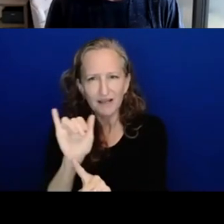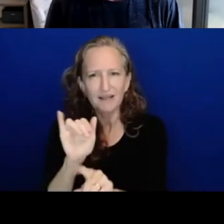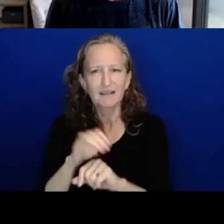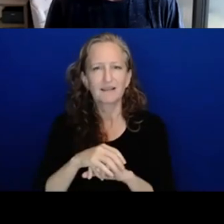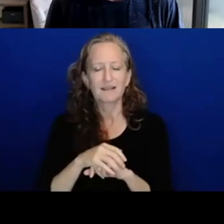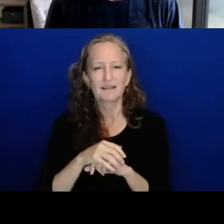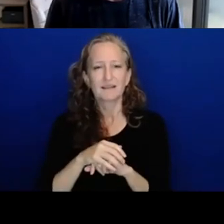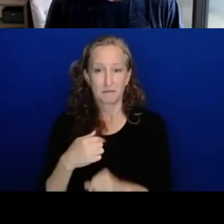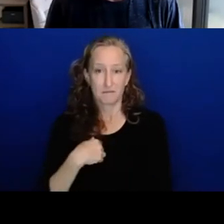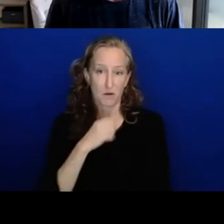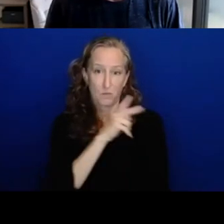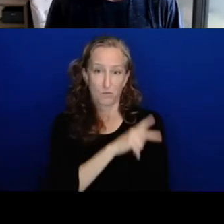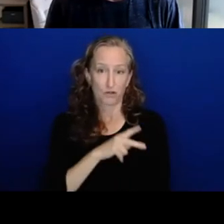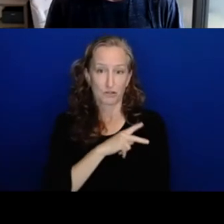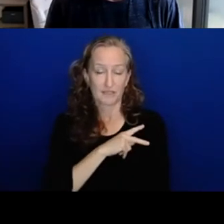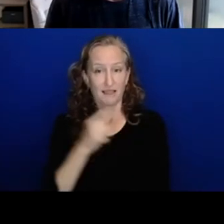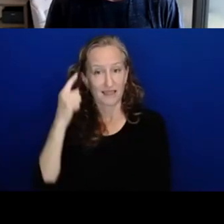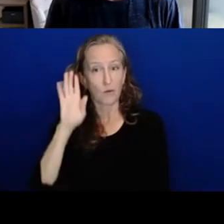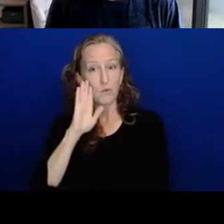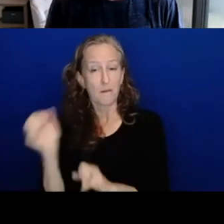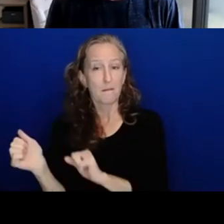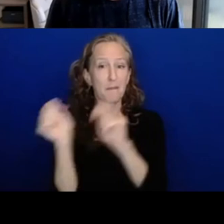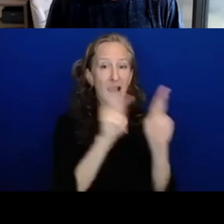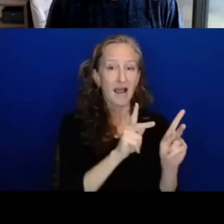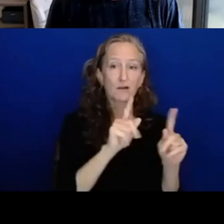personally don't think we're ever going to go back to a complete normal. And then there's